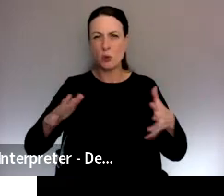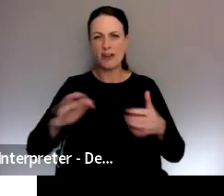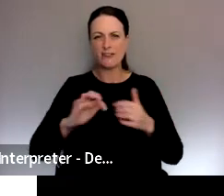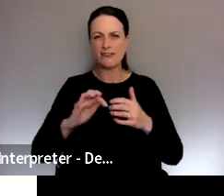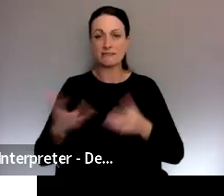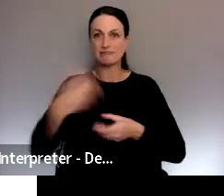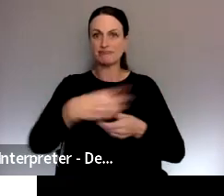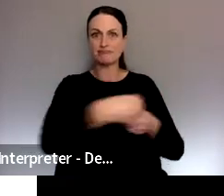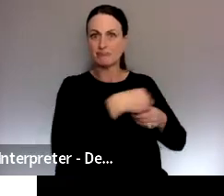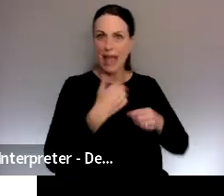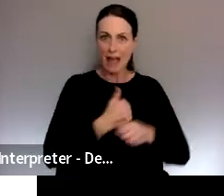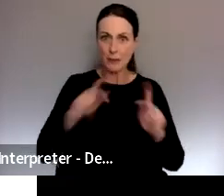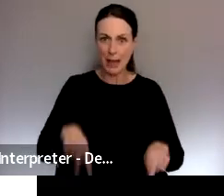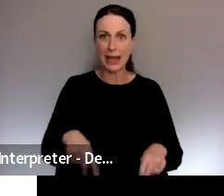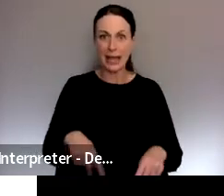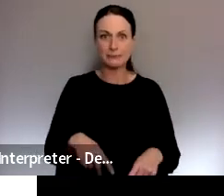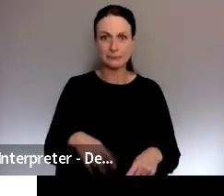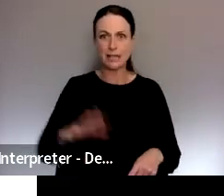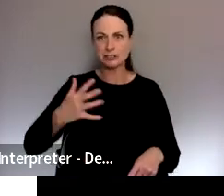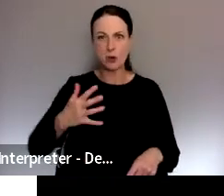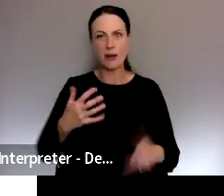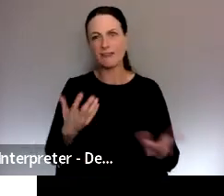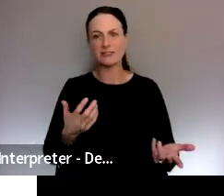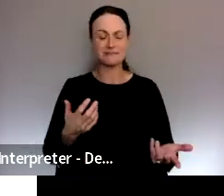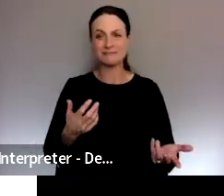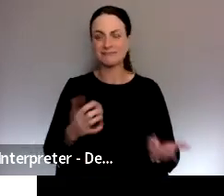how to get everybody involved and, sort of,